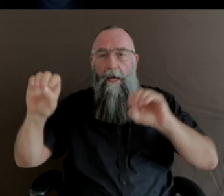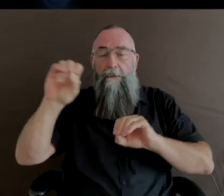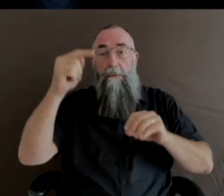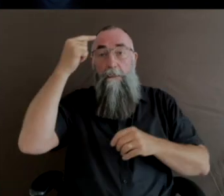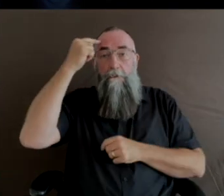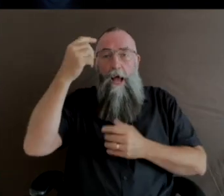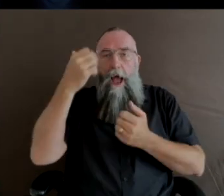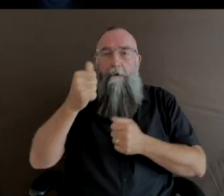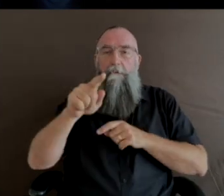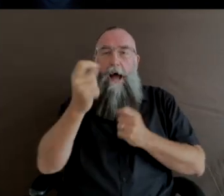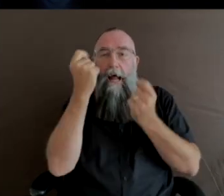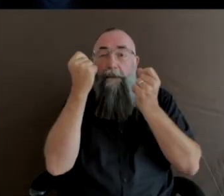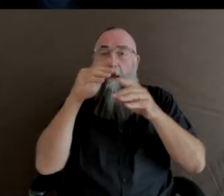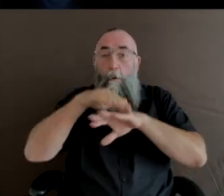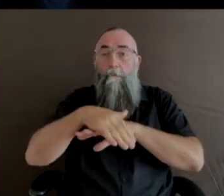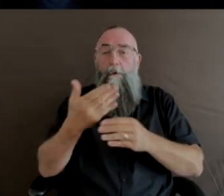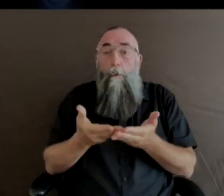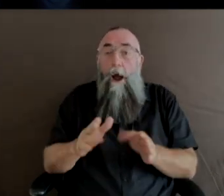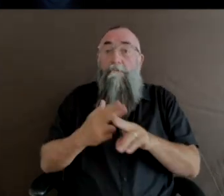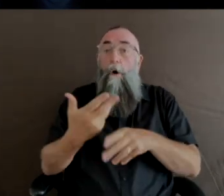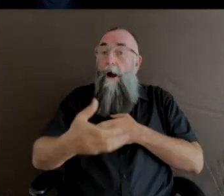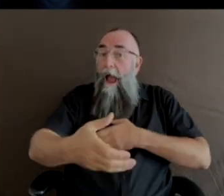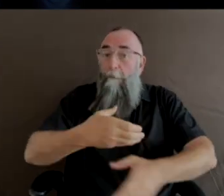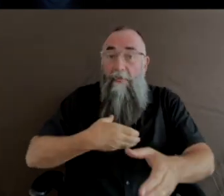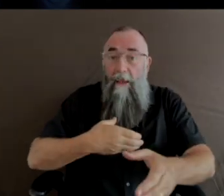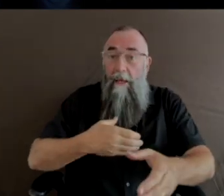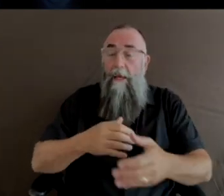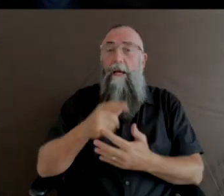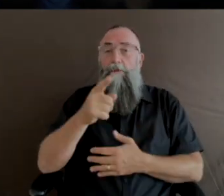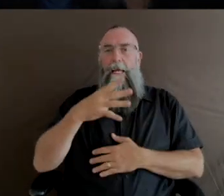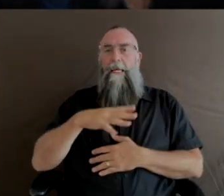so being able to experience the body of another triggers